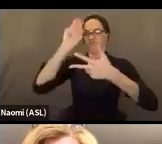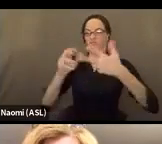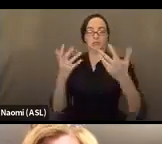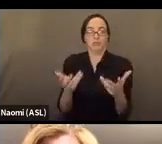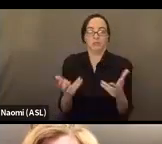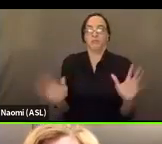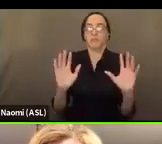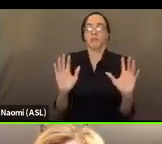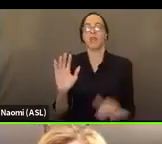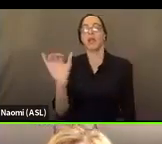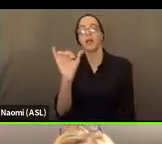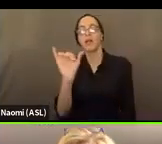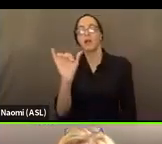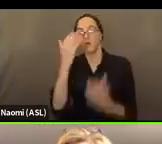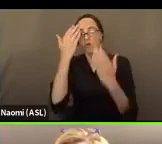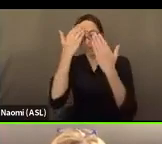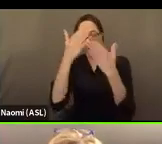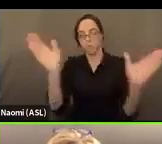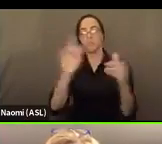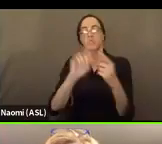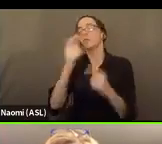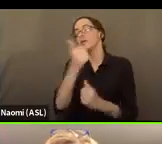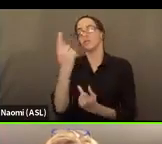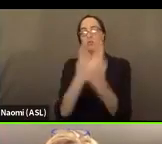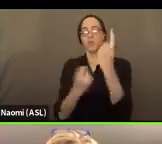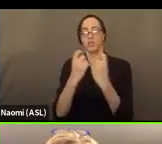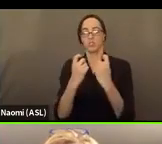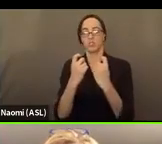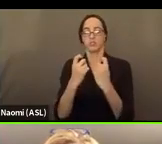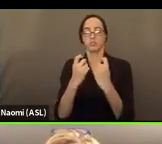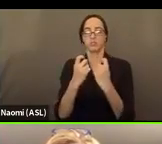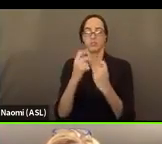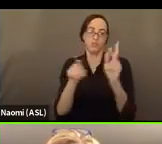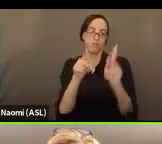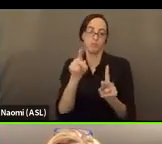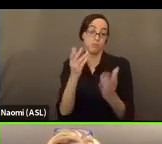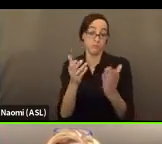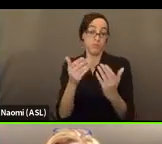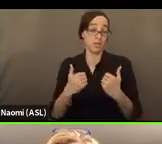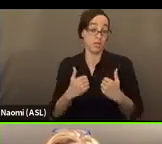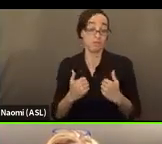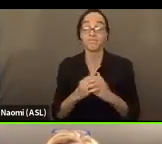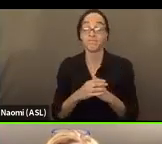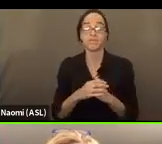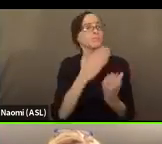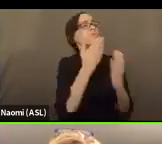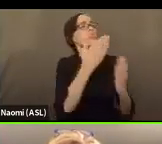okay great thank you so much paul i'm gonna repeat that emergency plan your caregiver know